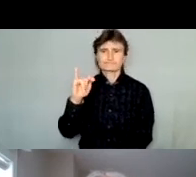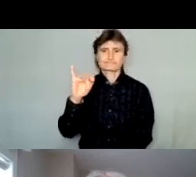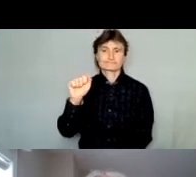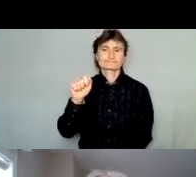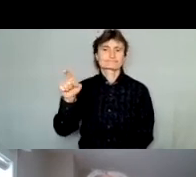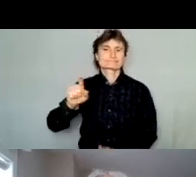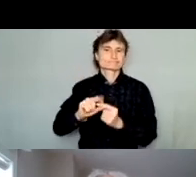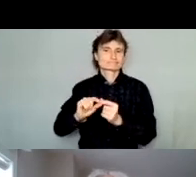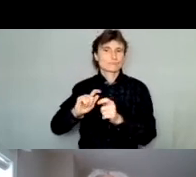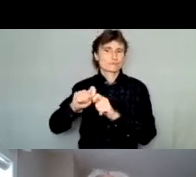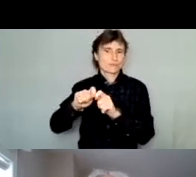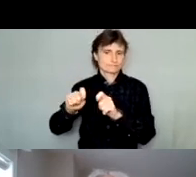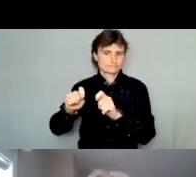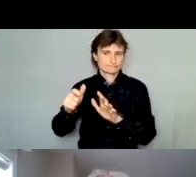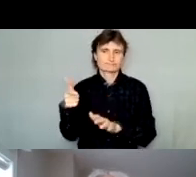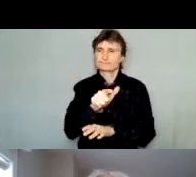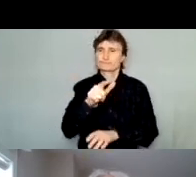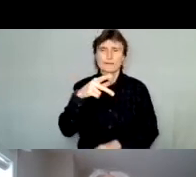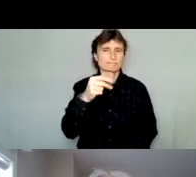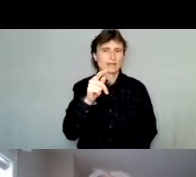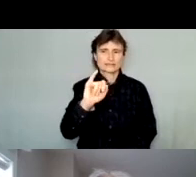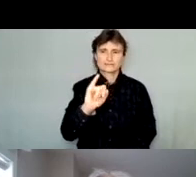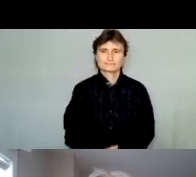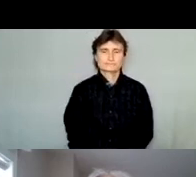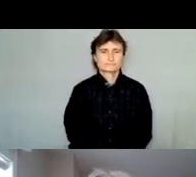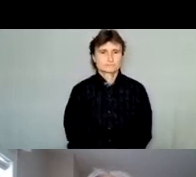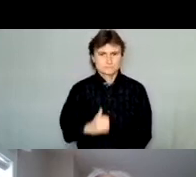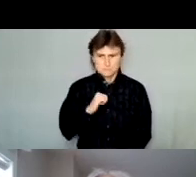I think I don't see any other hands raised.